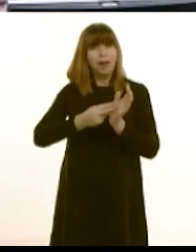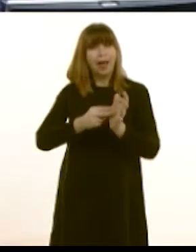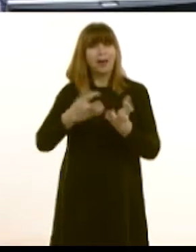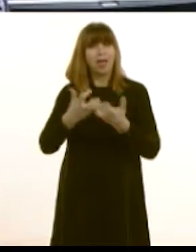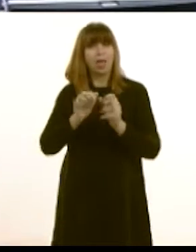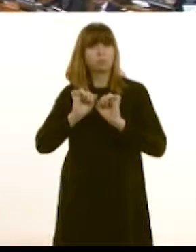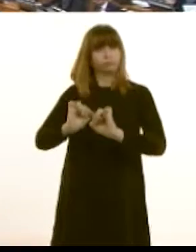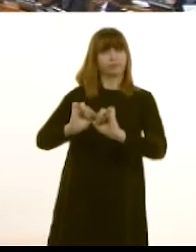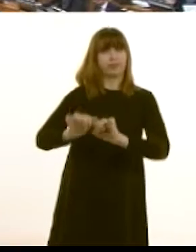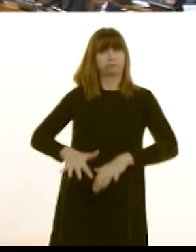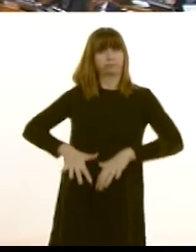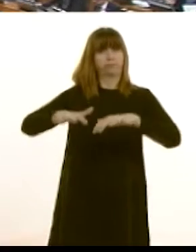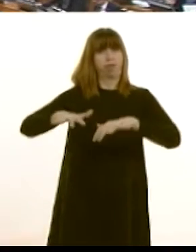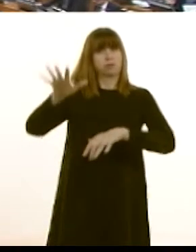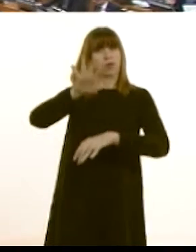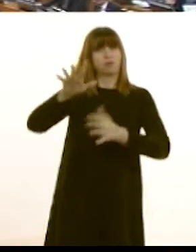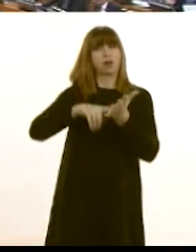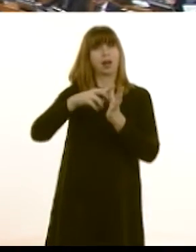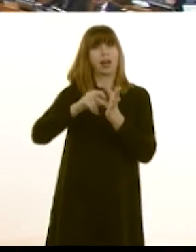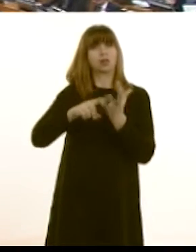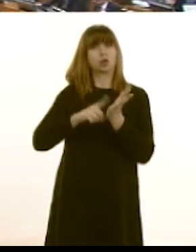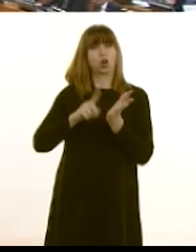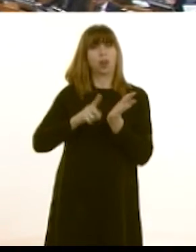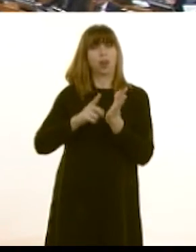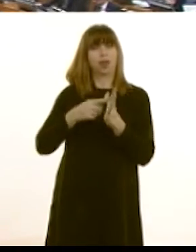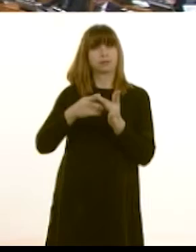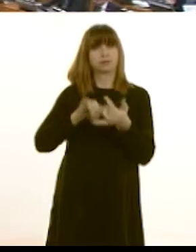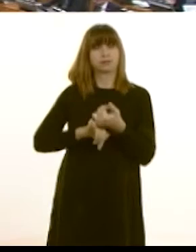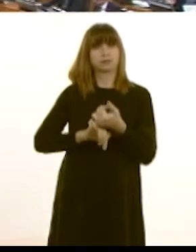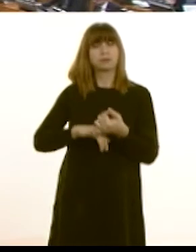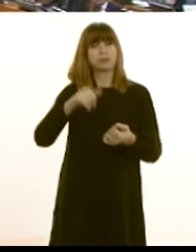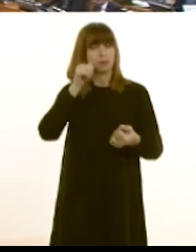OAQ(4)2644(FM) Carwyn Jones: We know that Llanddulas experienced coastal flooding during the storms of 2013.